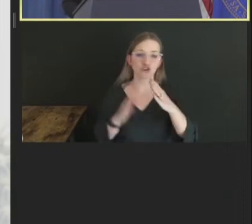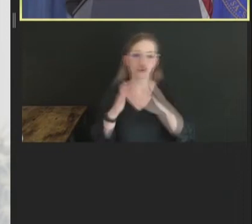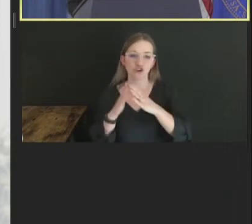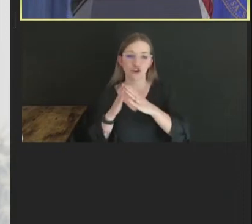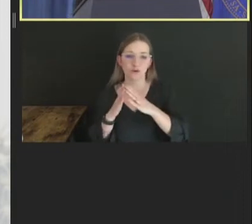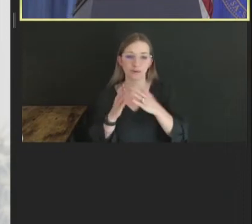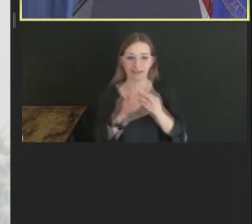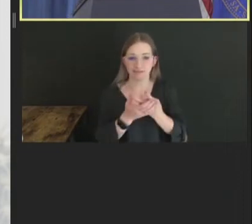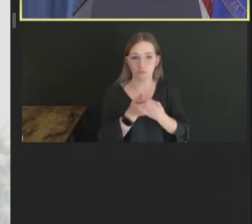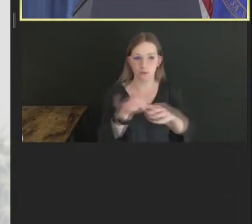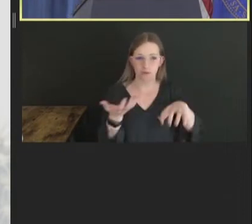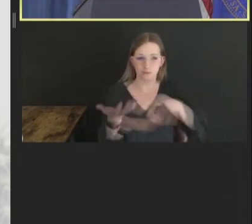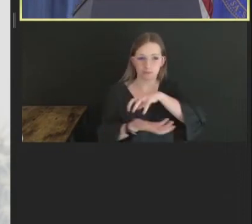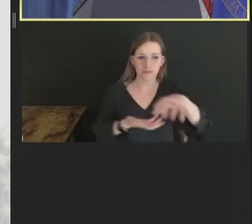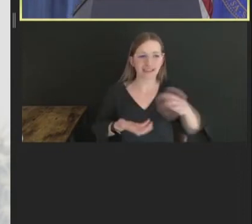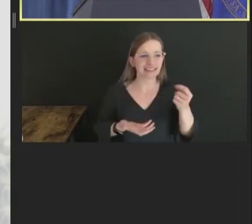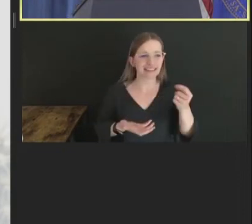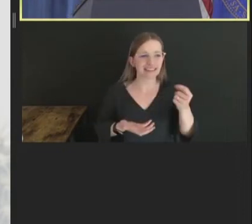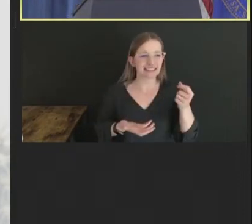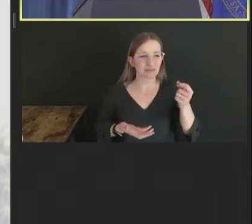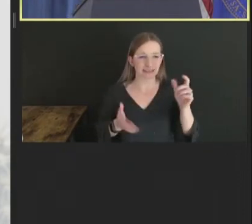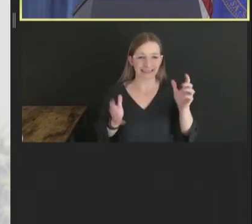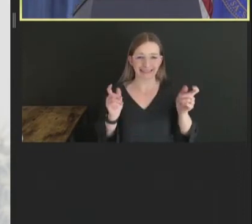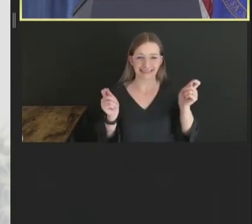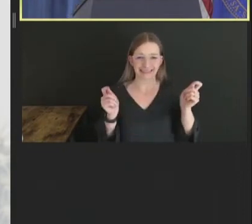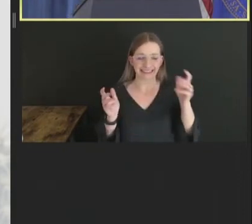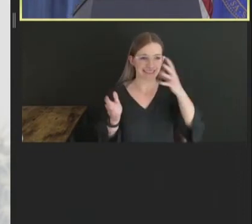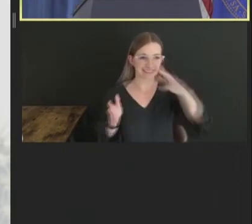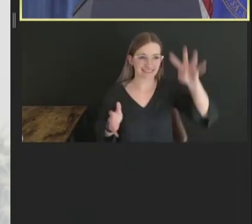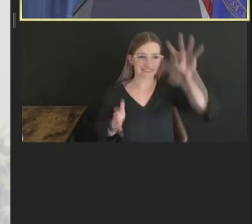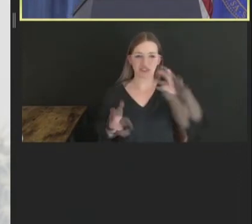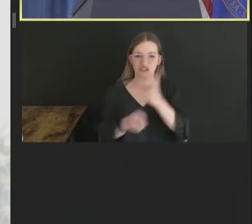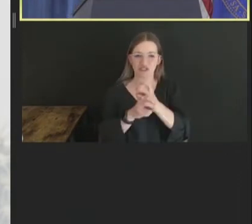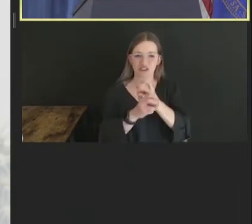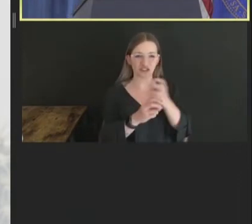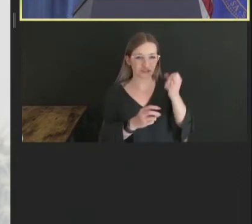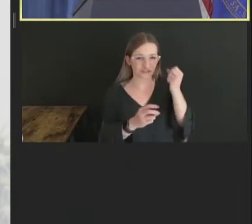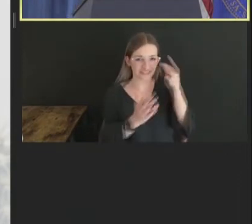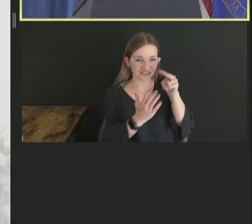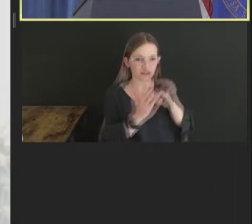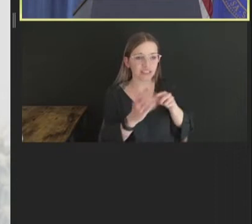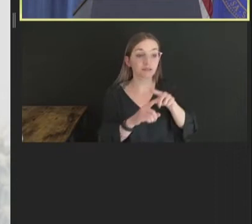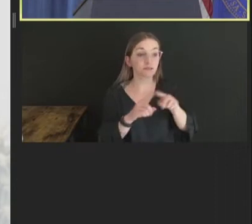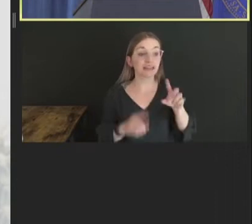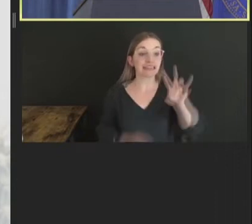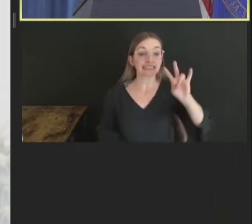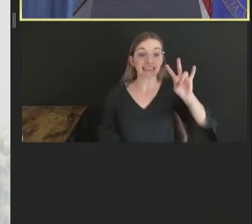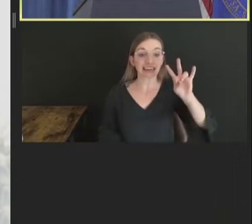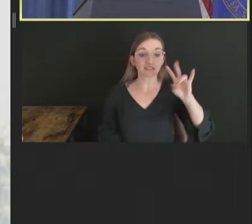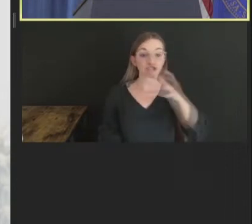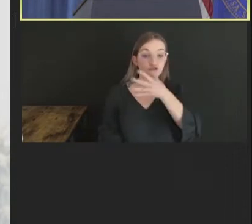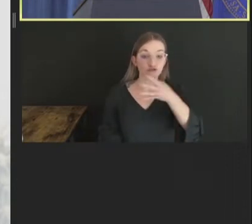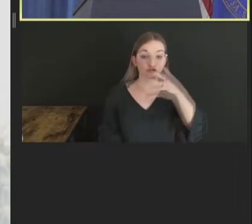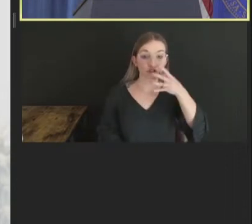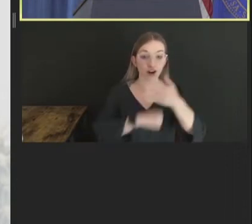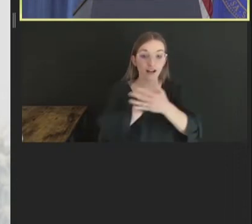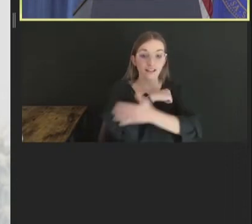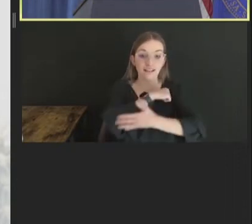slide, but the seven very rural counties that had -- that contributed to this higher rural rate also